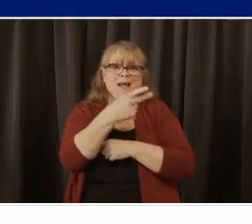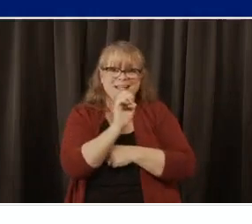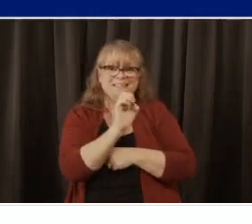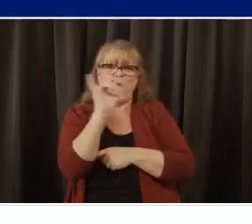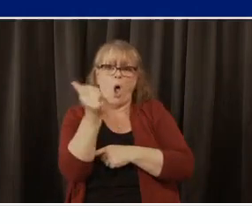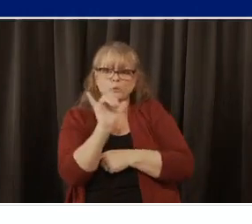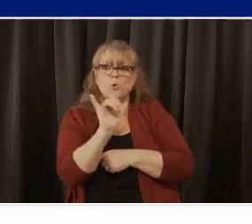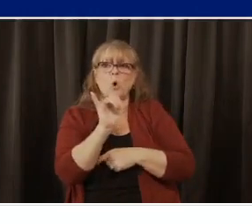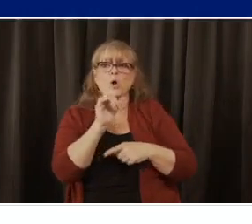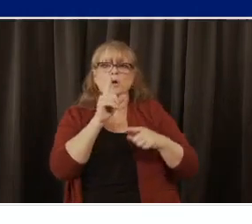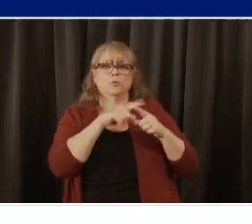Next slide.